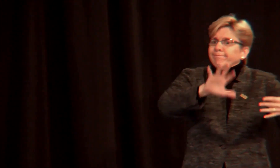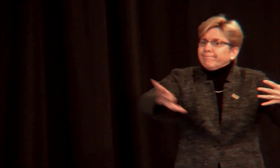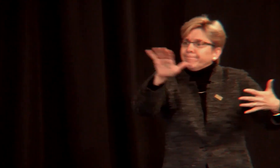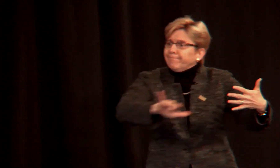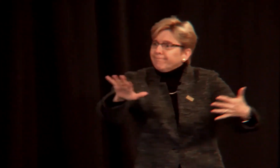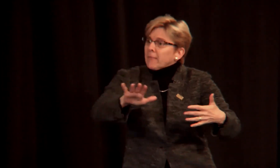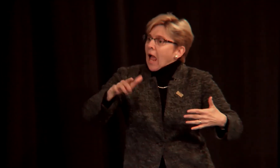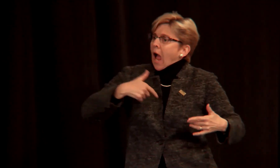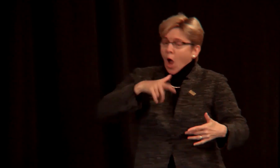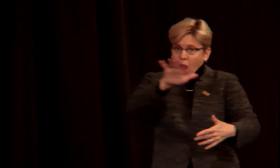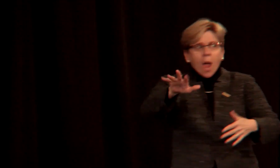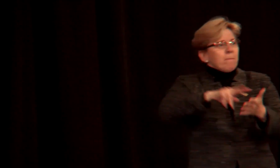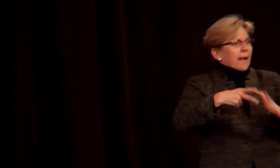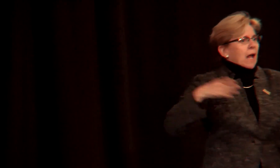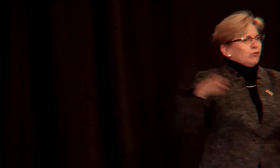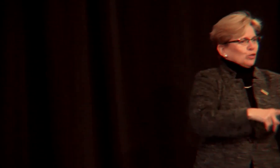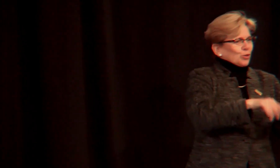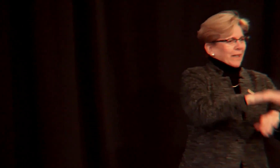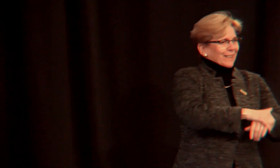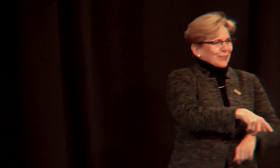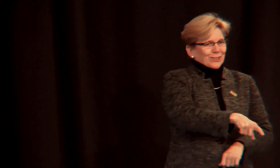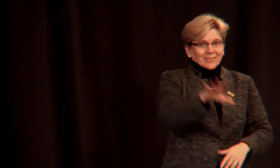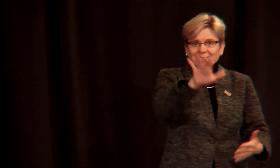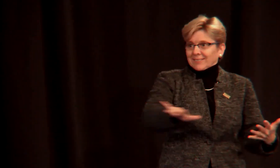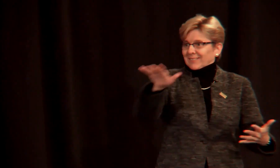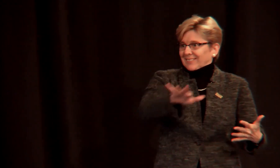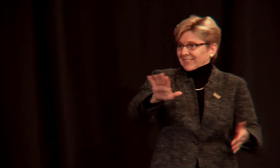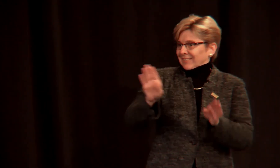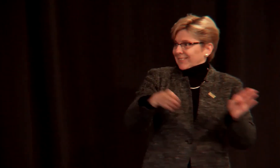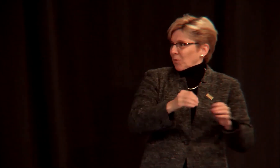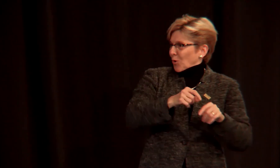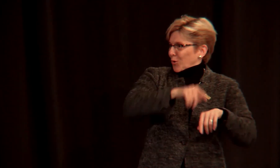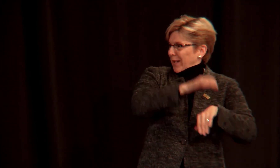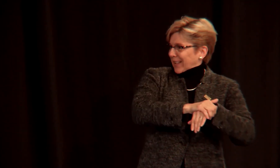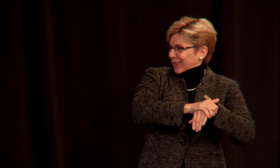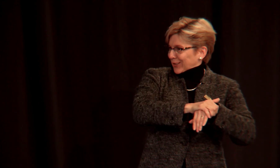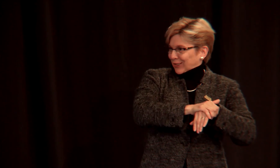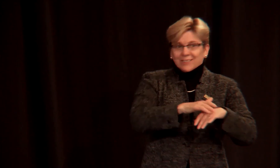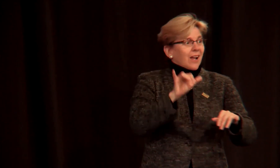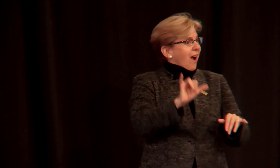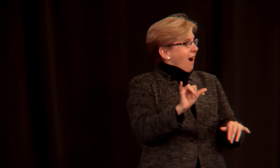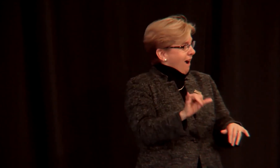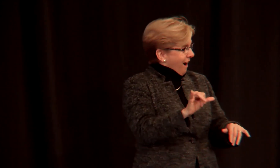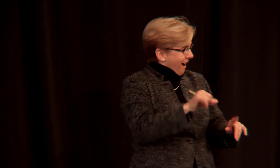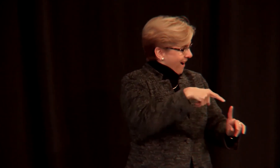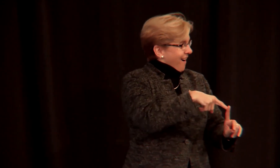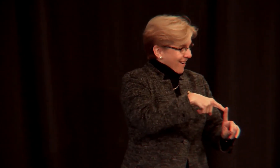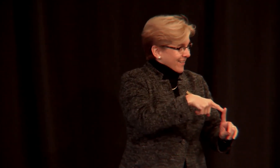but we were always reading. We fingerspelled a lot which actually was my access to English. Fingerspelling was my access to English.